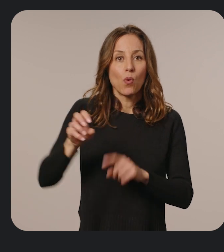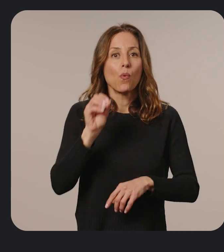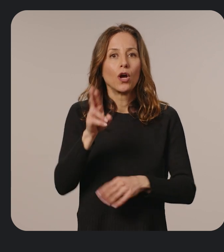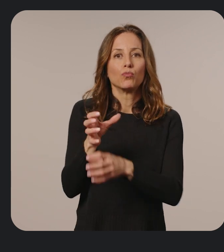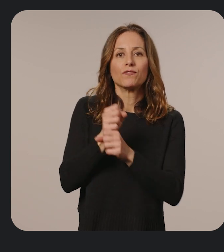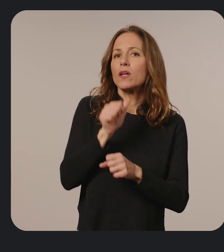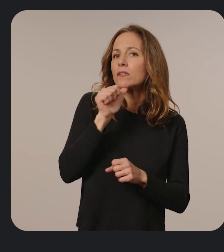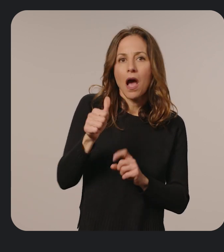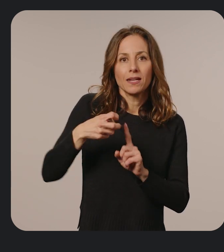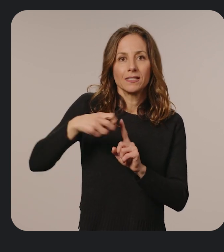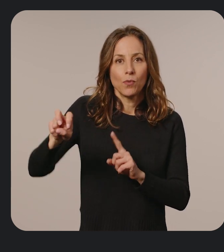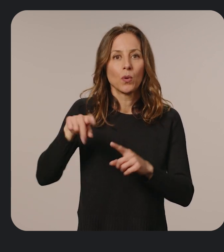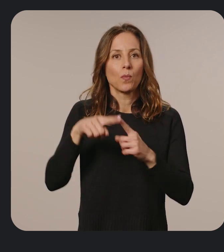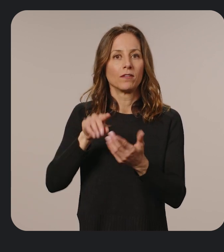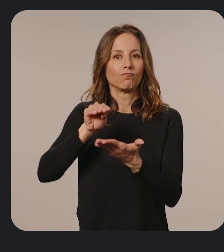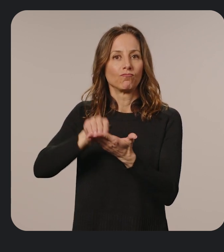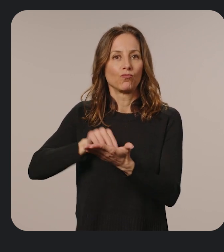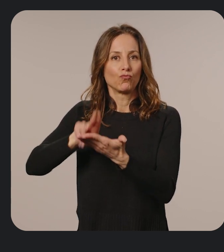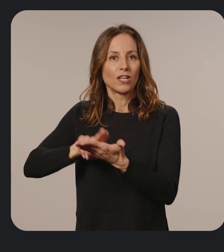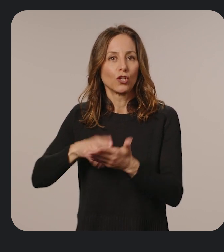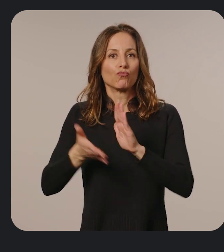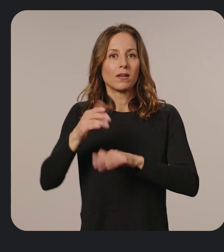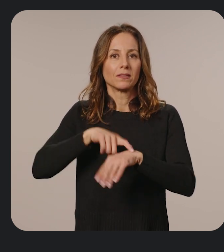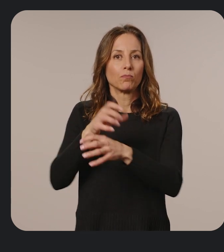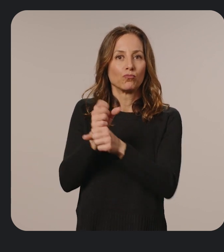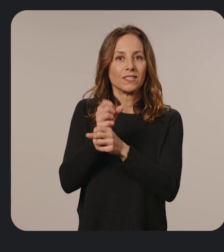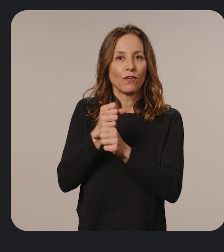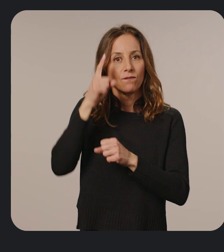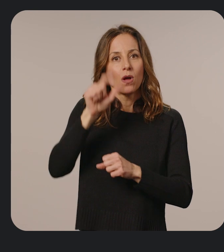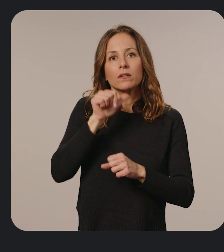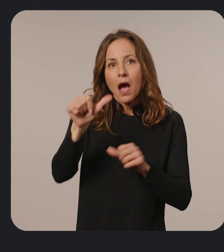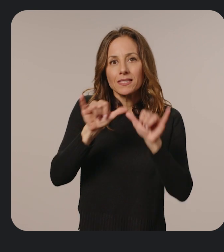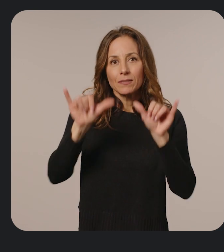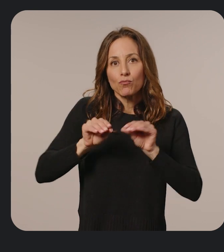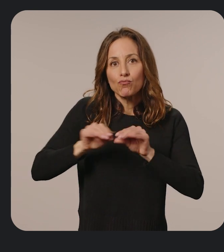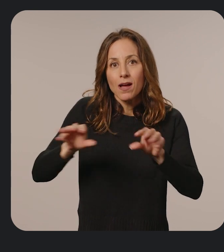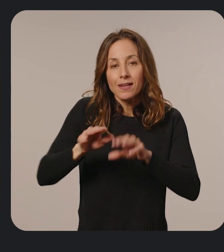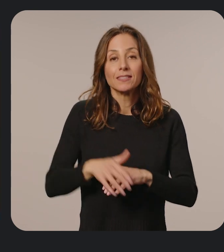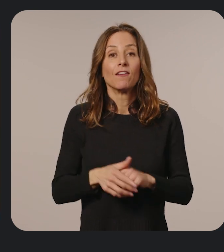or RECEIVER_NOT_EXPORTED when registering a runtime receiver for non-system broadcasts.